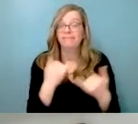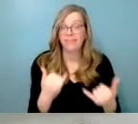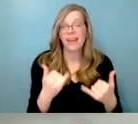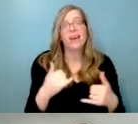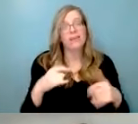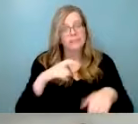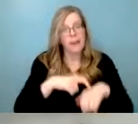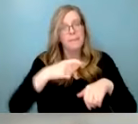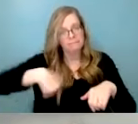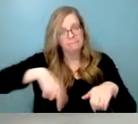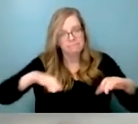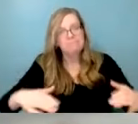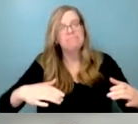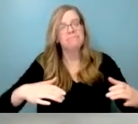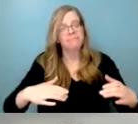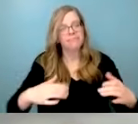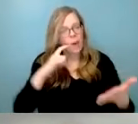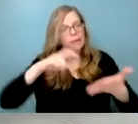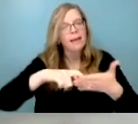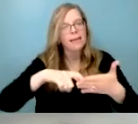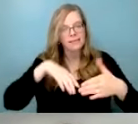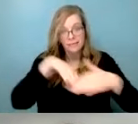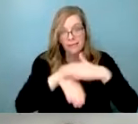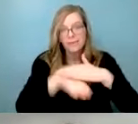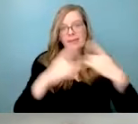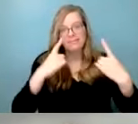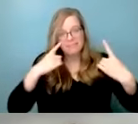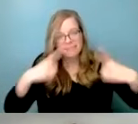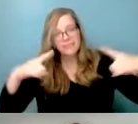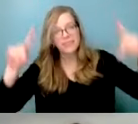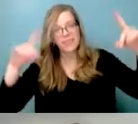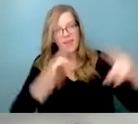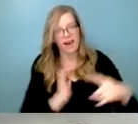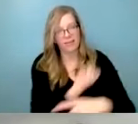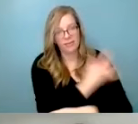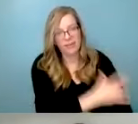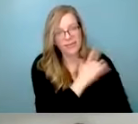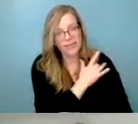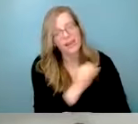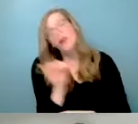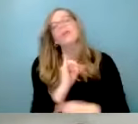recognize accessibility achievements in our province and prioritize accessibility plans